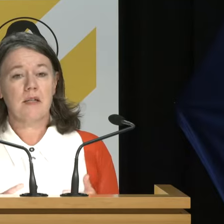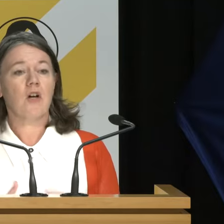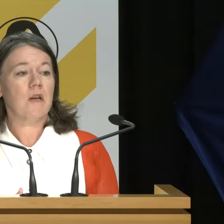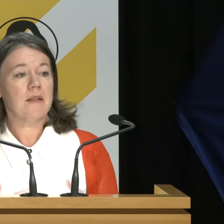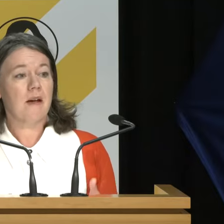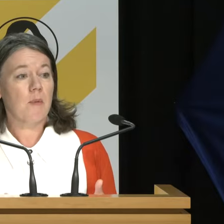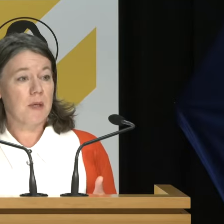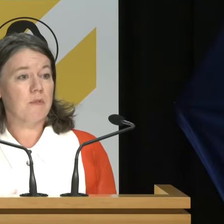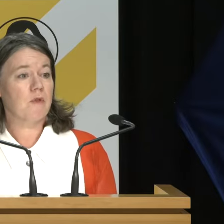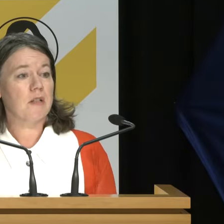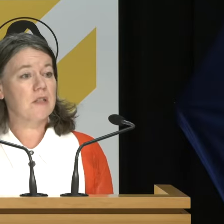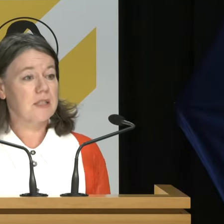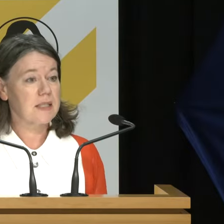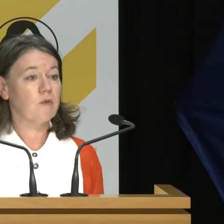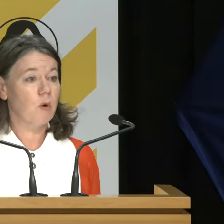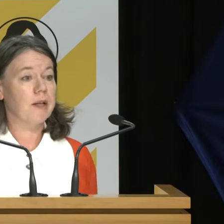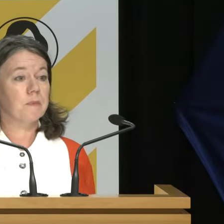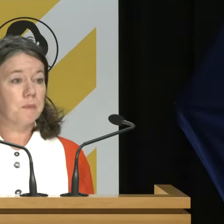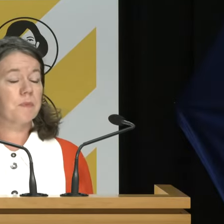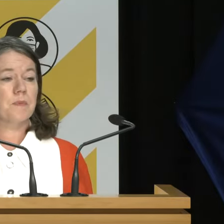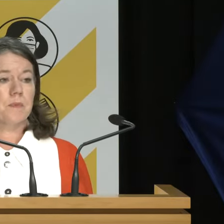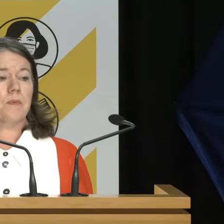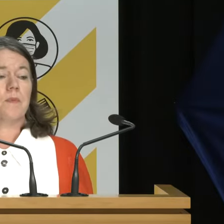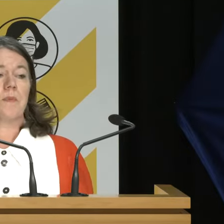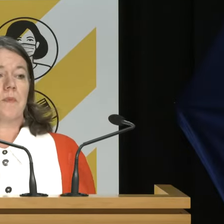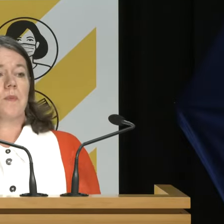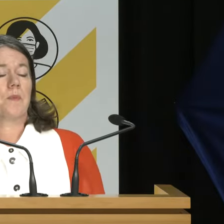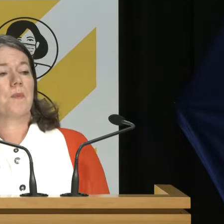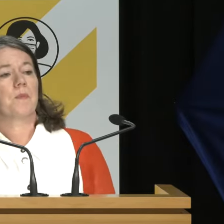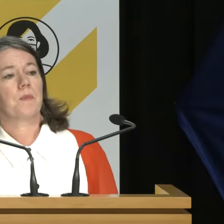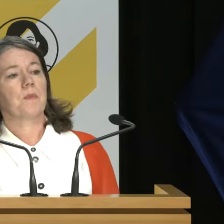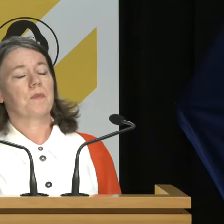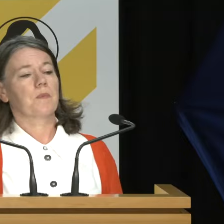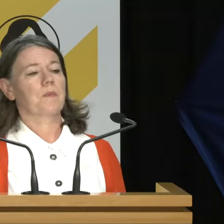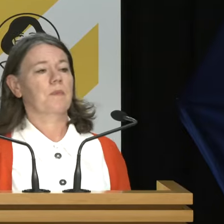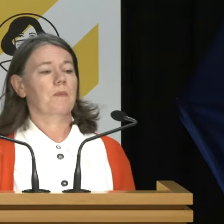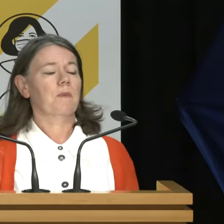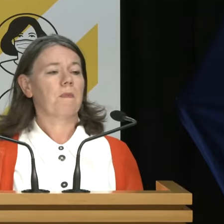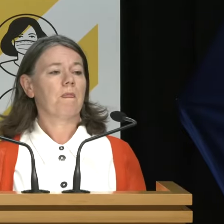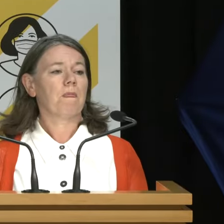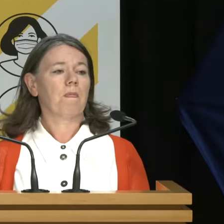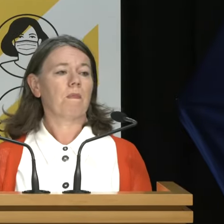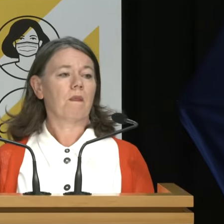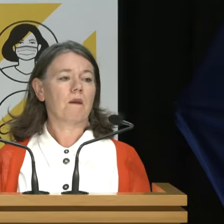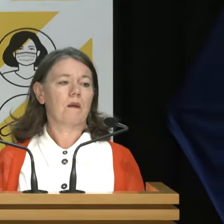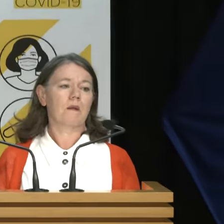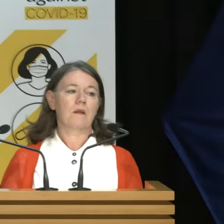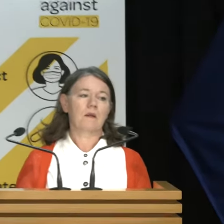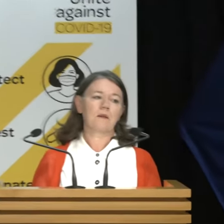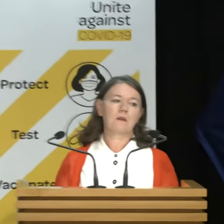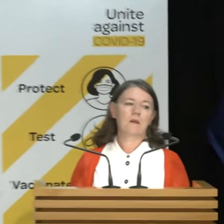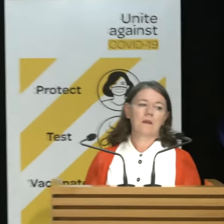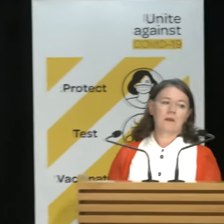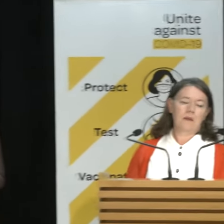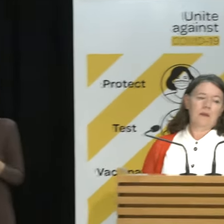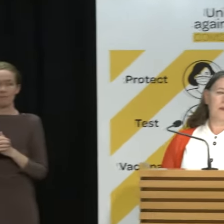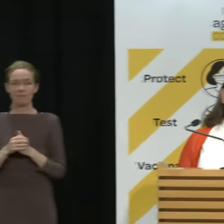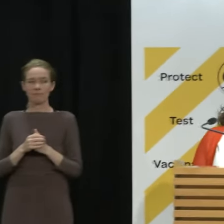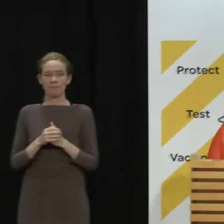Public Health and we want the city mission to continue to operate, it is providing services of course.